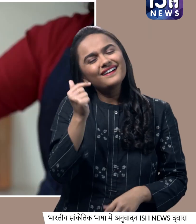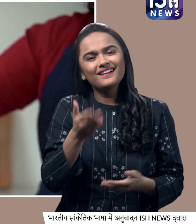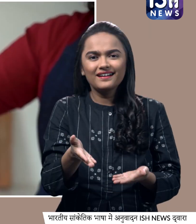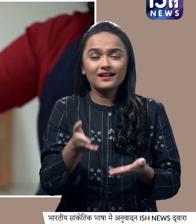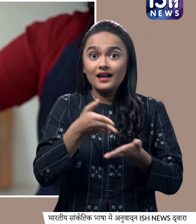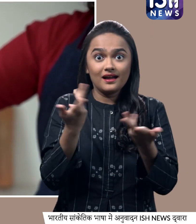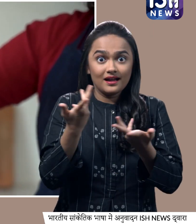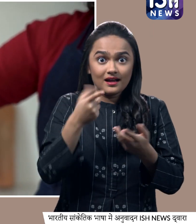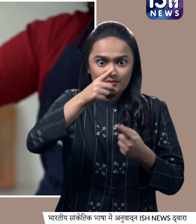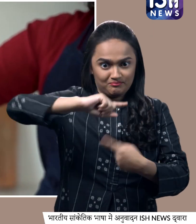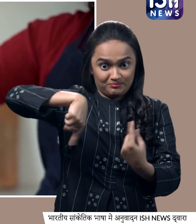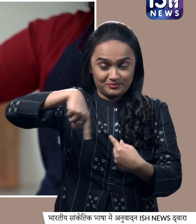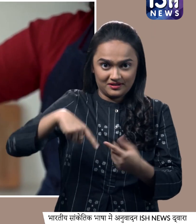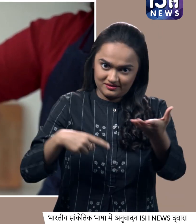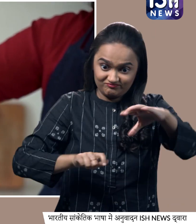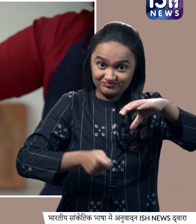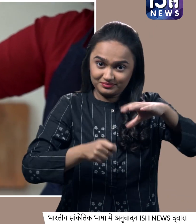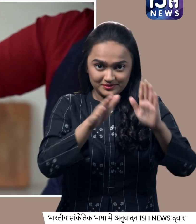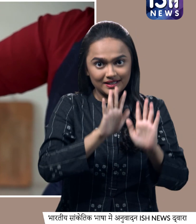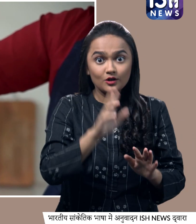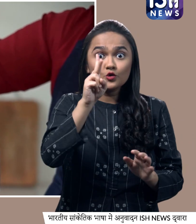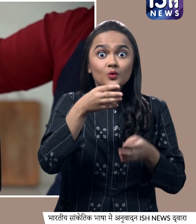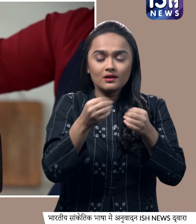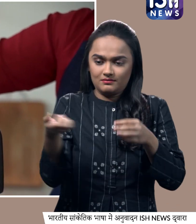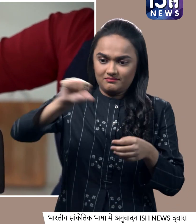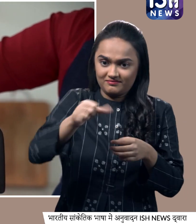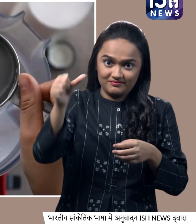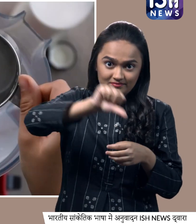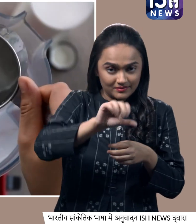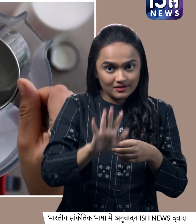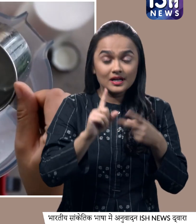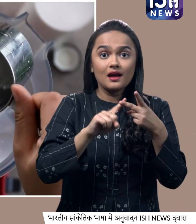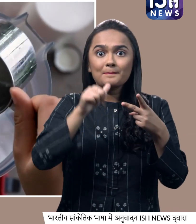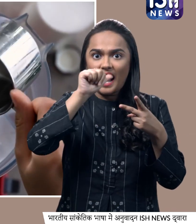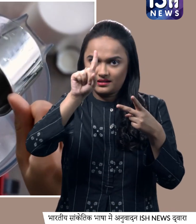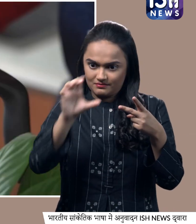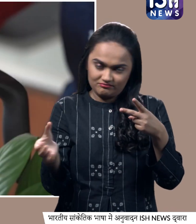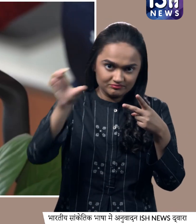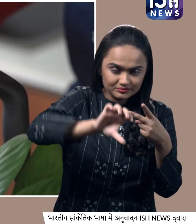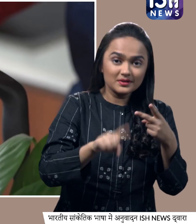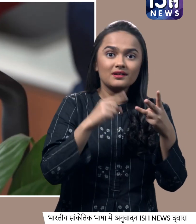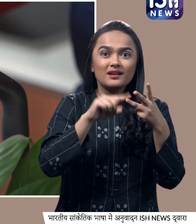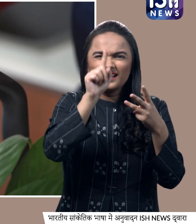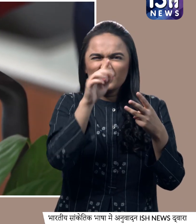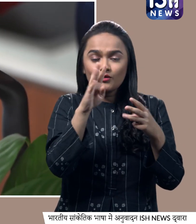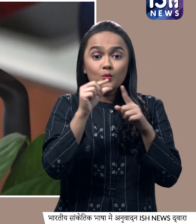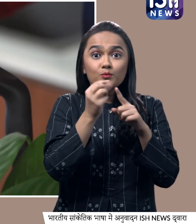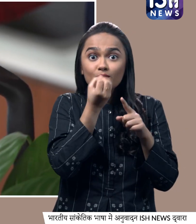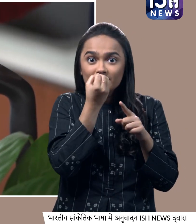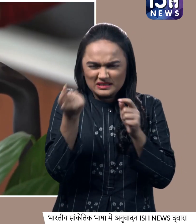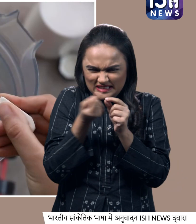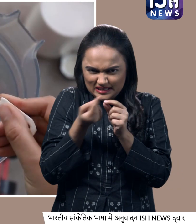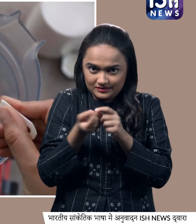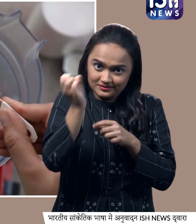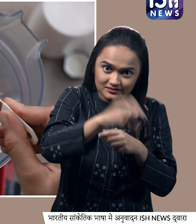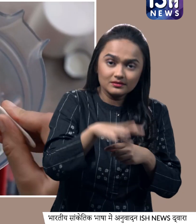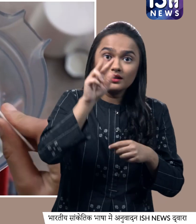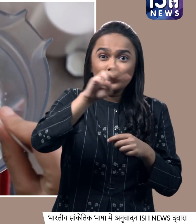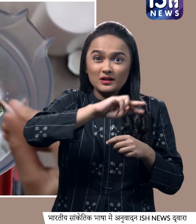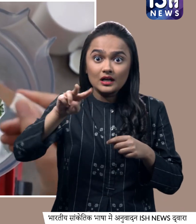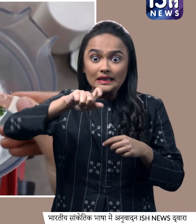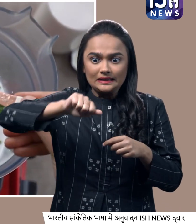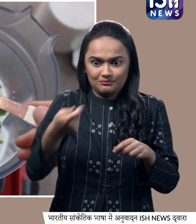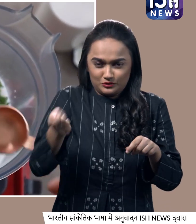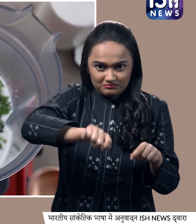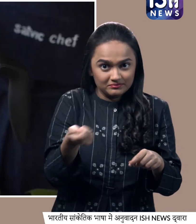To prepare it, take a blender and add 2 cups of coconut milk to it, 1 cup water, 1/4 cup mint leaves, 2.5 tsp lemon juice